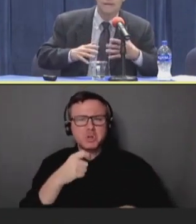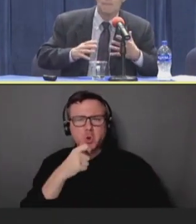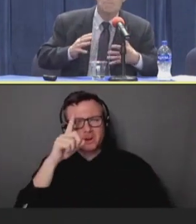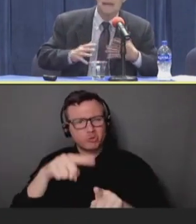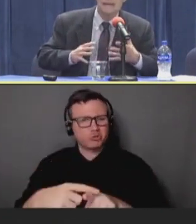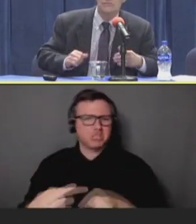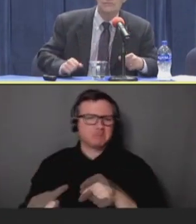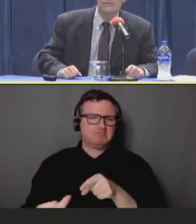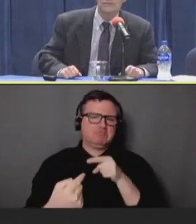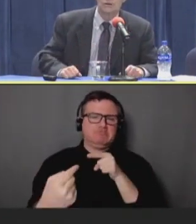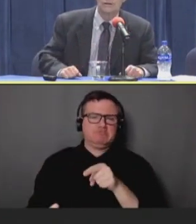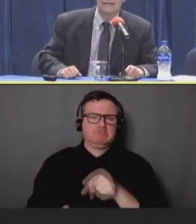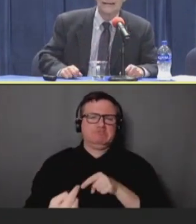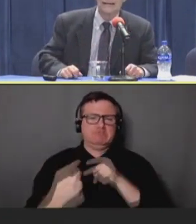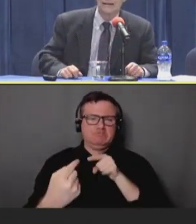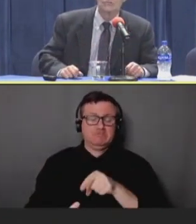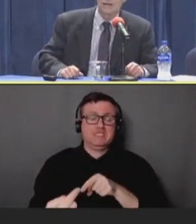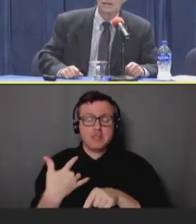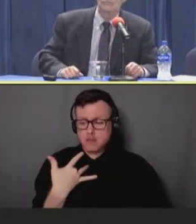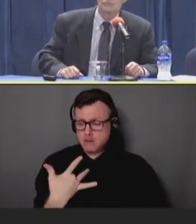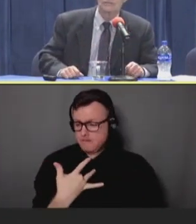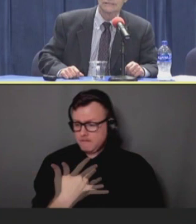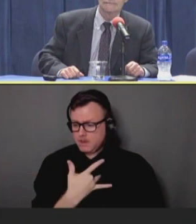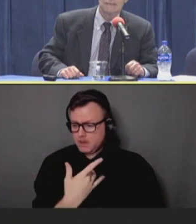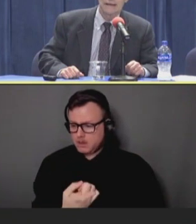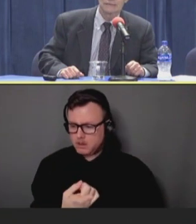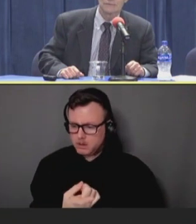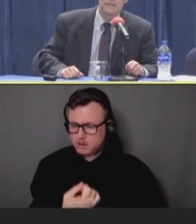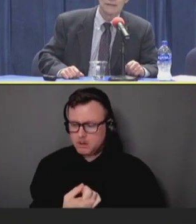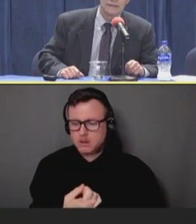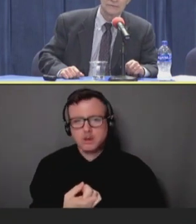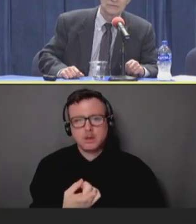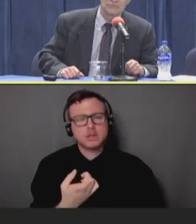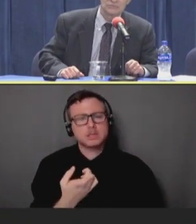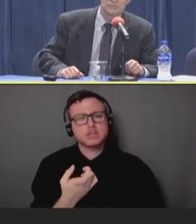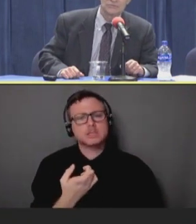a maze here. And it's really impacting them and their students.